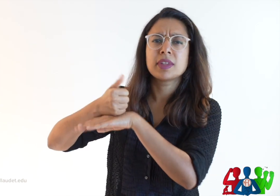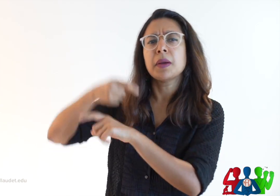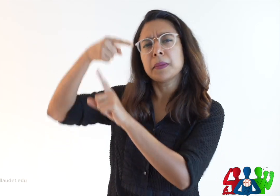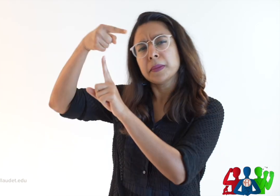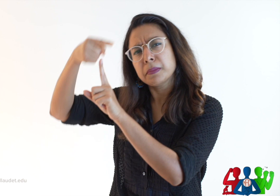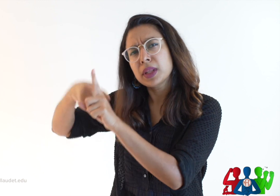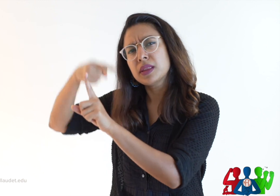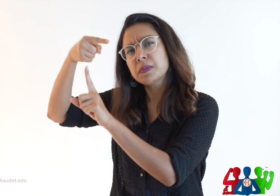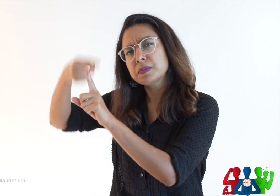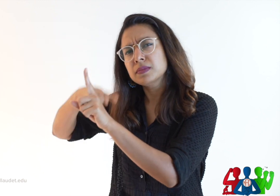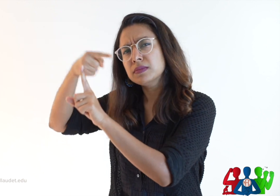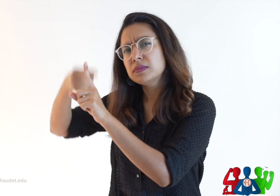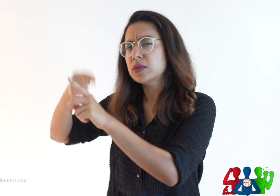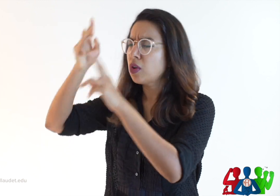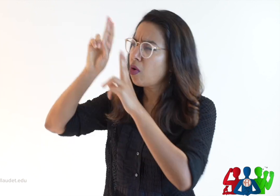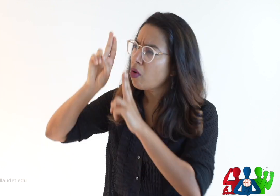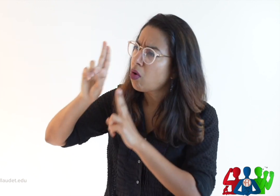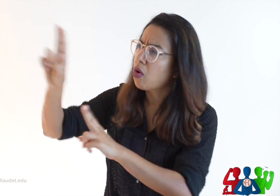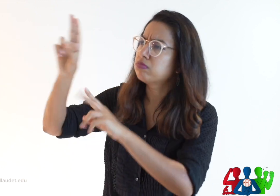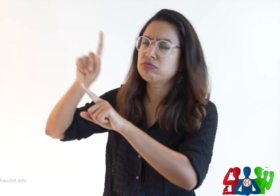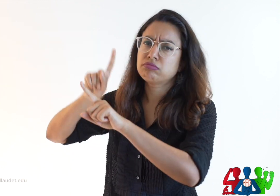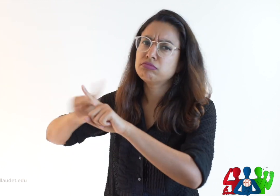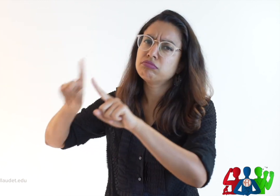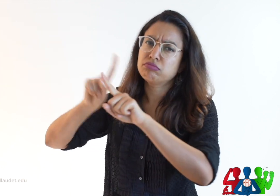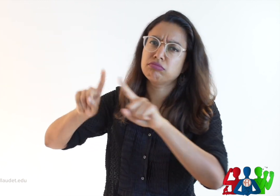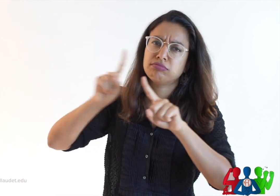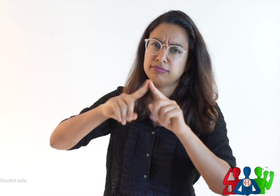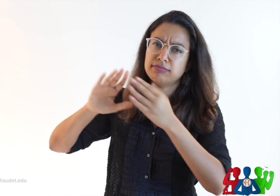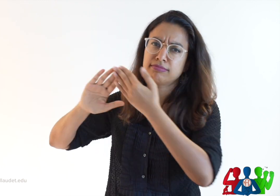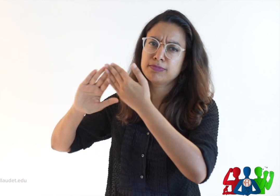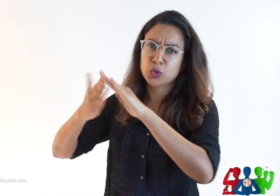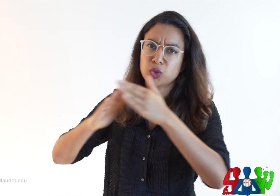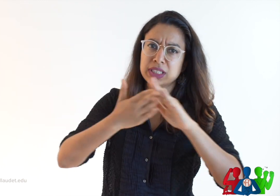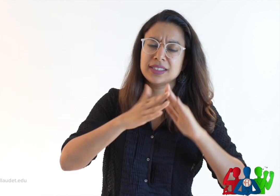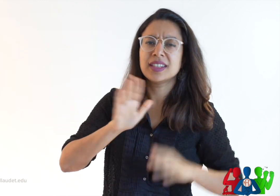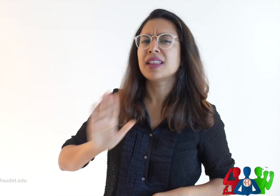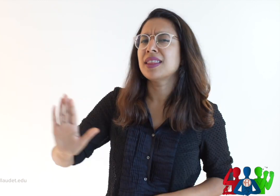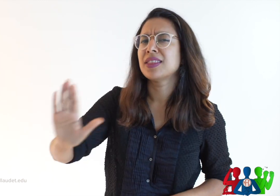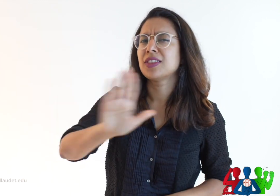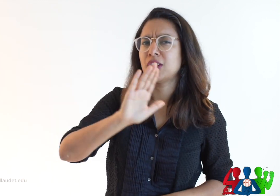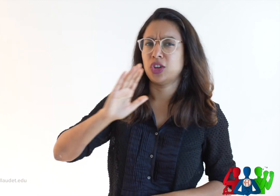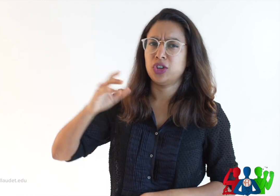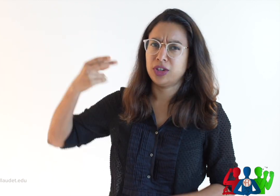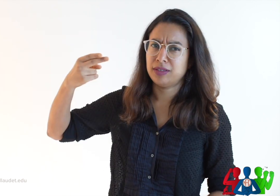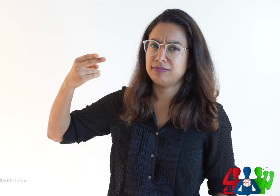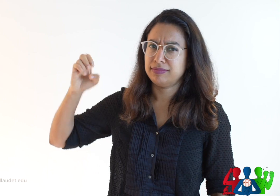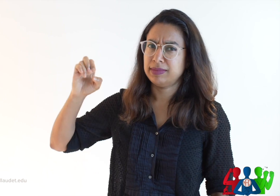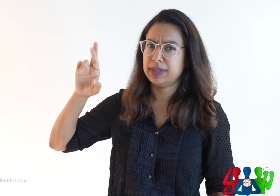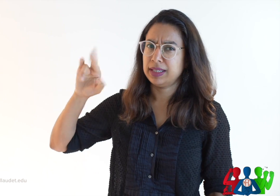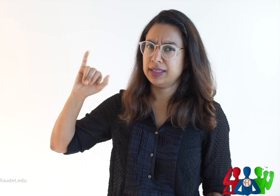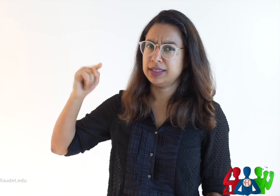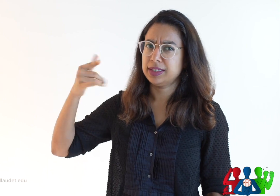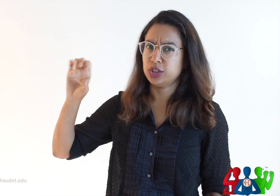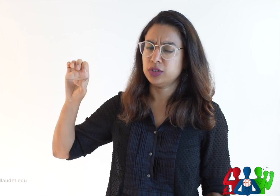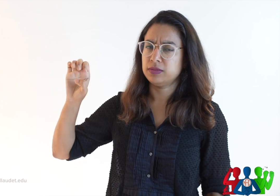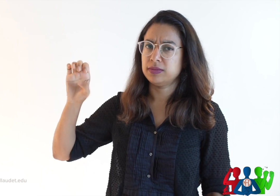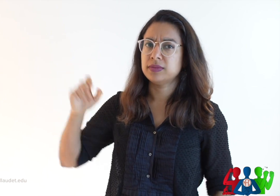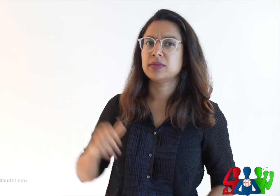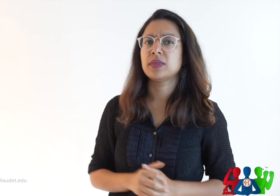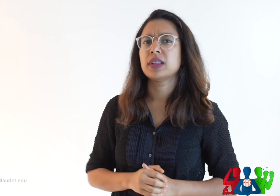For quite a while in the United States, we’ve used different months to honor different communities and their heritage.